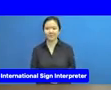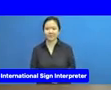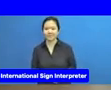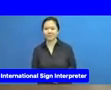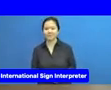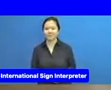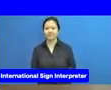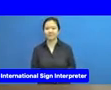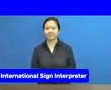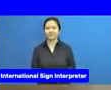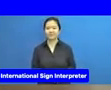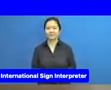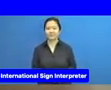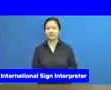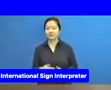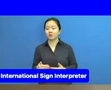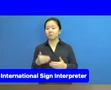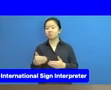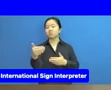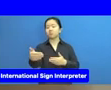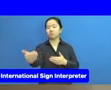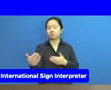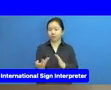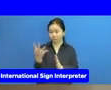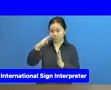until 31st of March when the call ends.